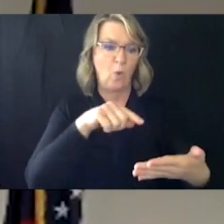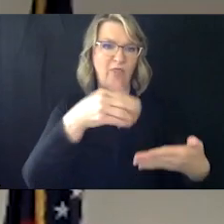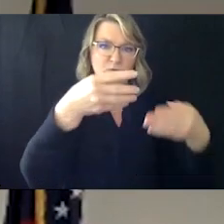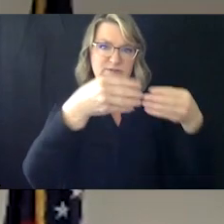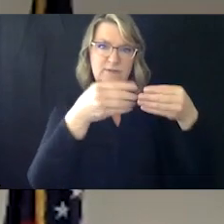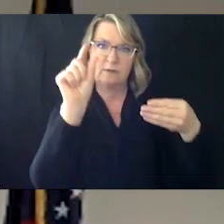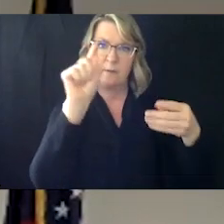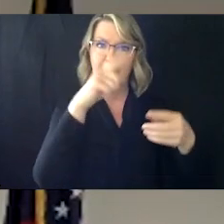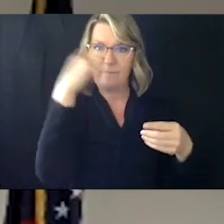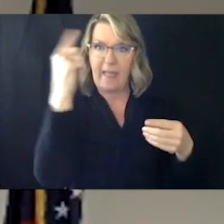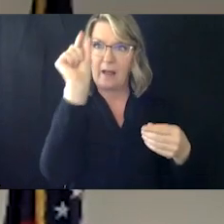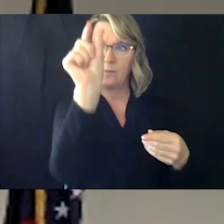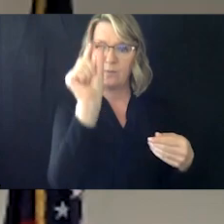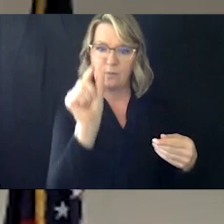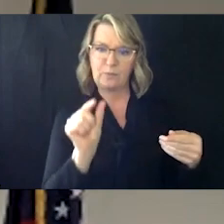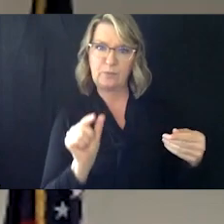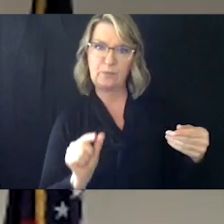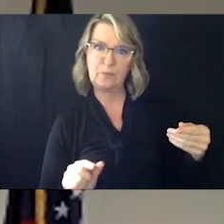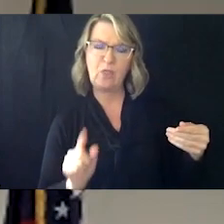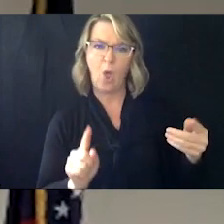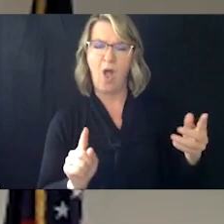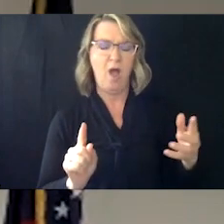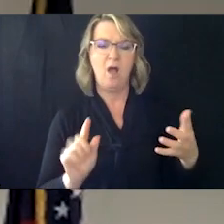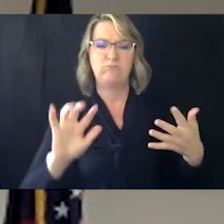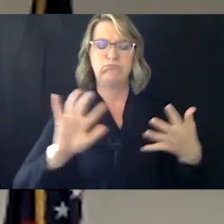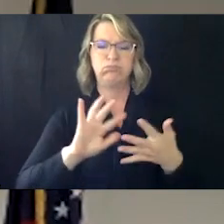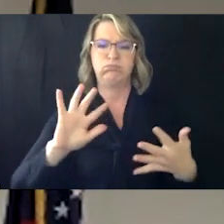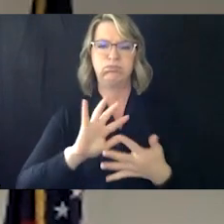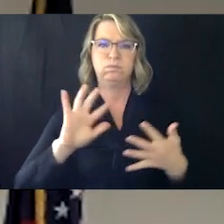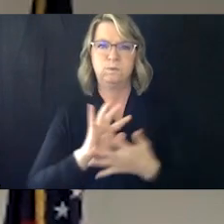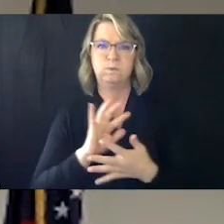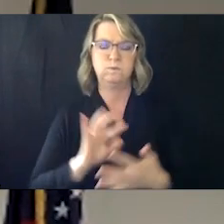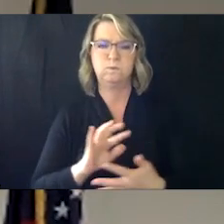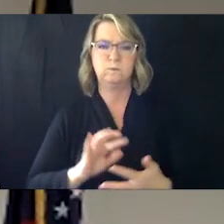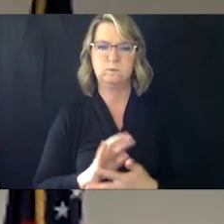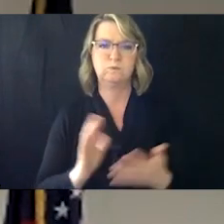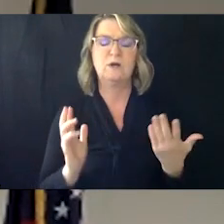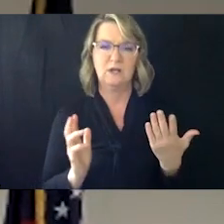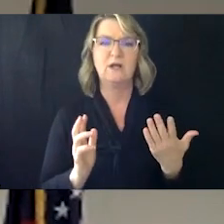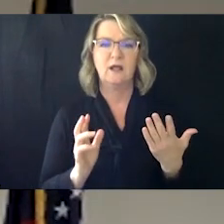at the voting location those little black marks that are on the side those are the timing marks